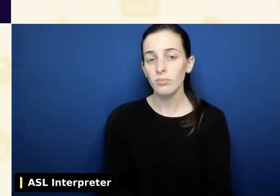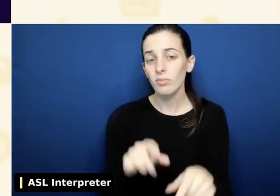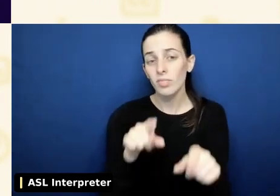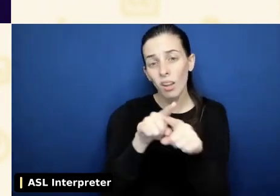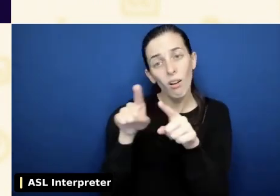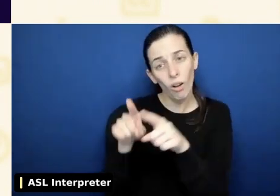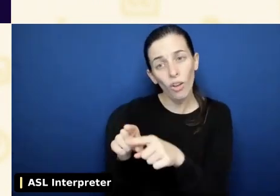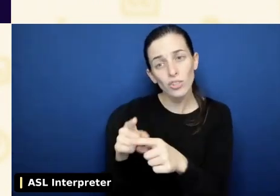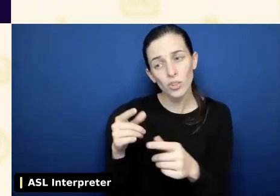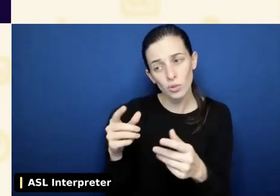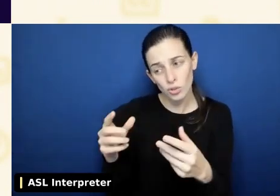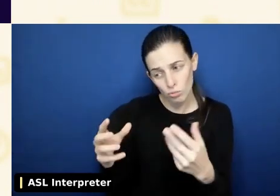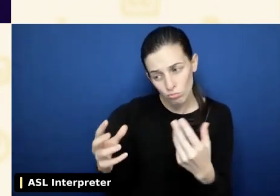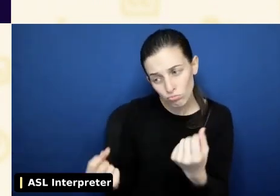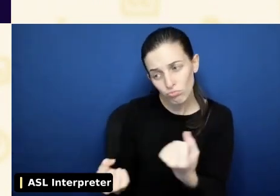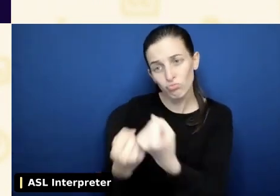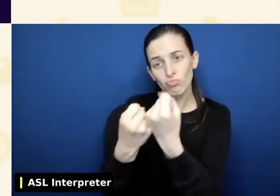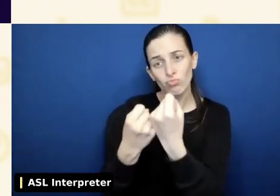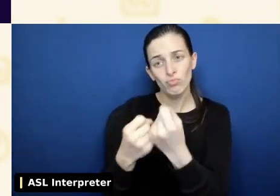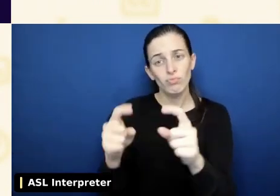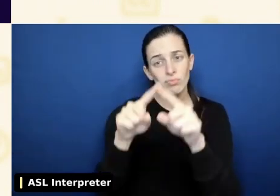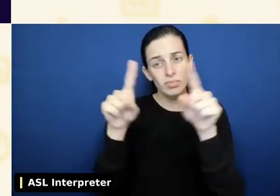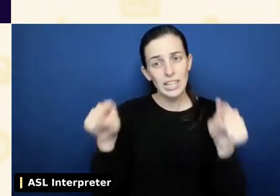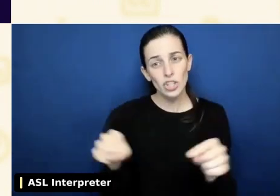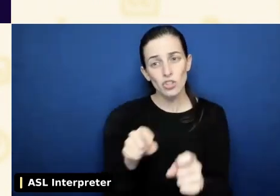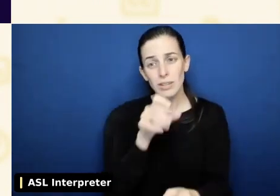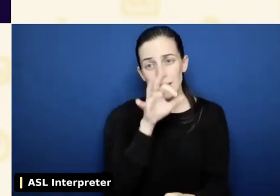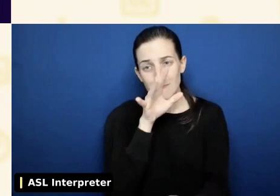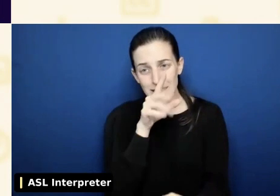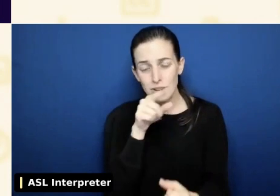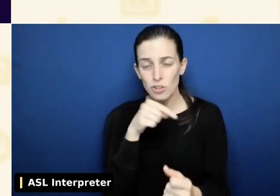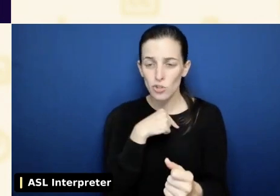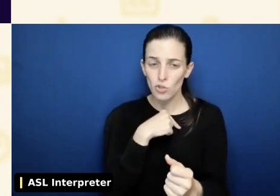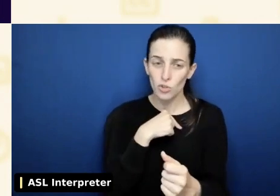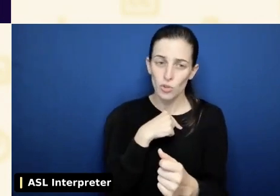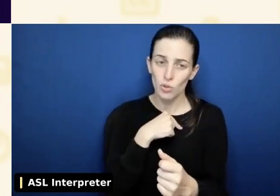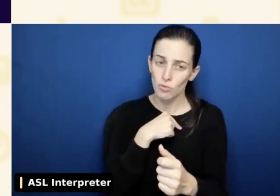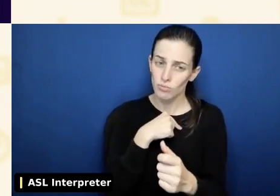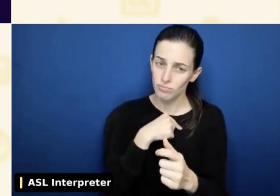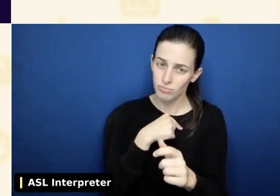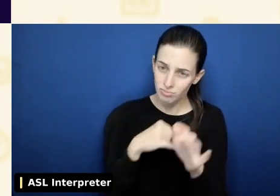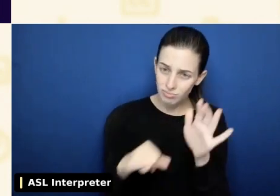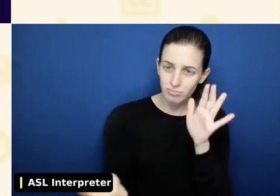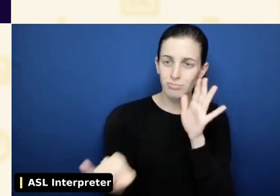who want to go through issues that the plug-in is identifying in the front-end context.